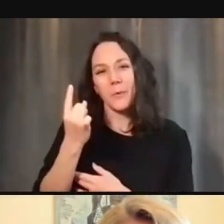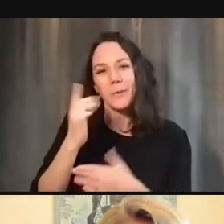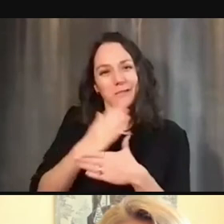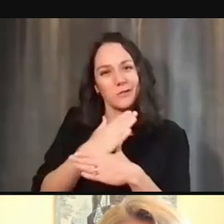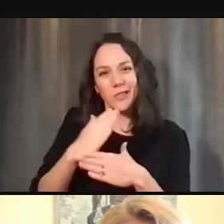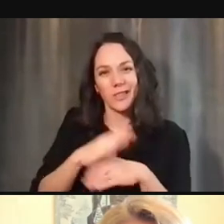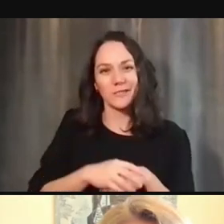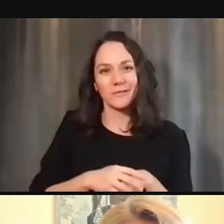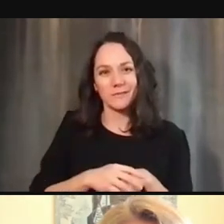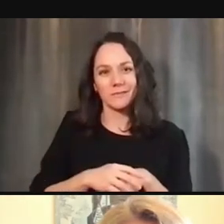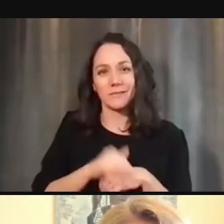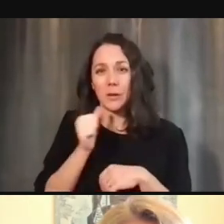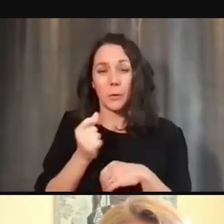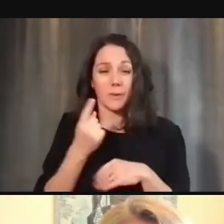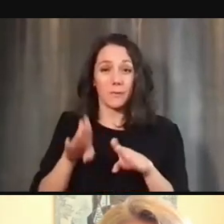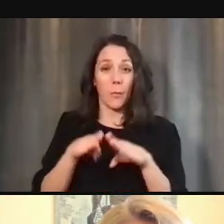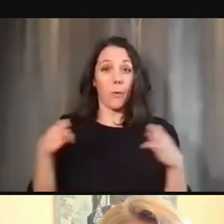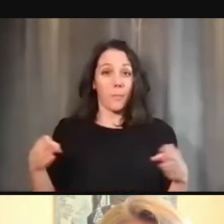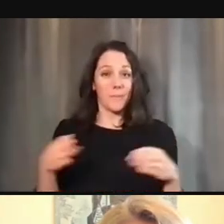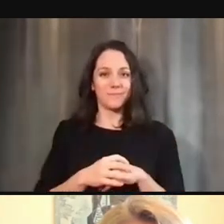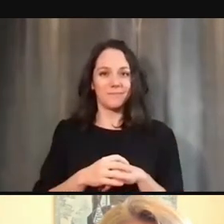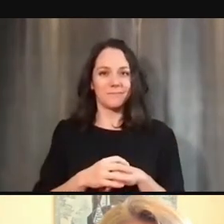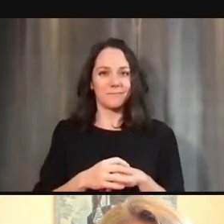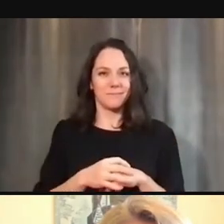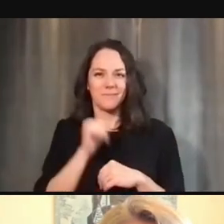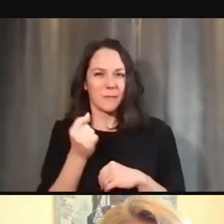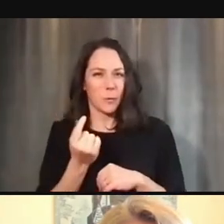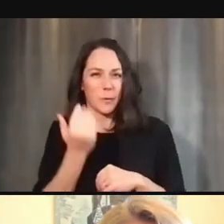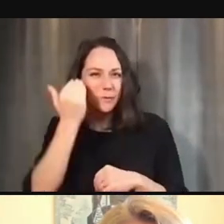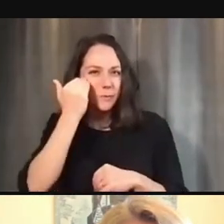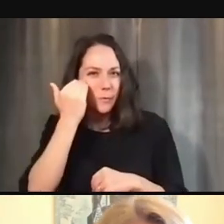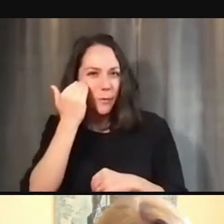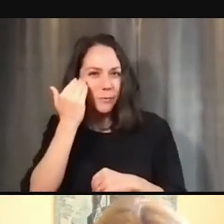not always known to organizations that have been built in nontraditional